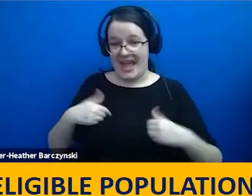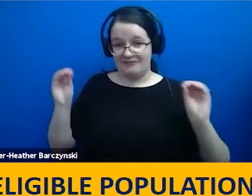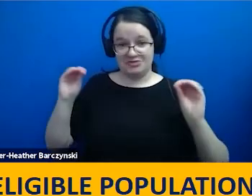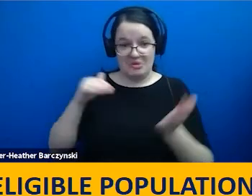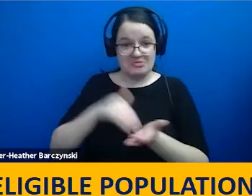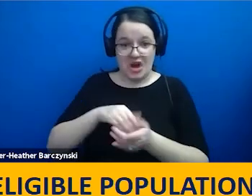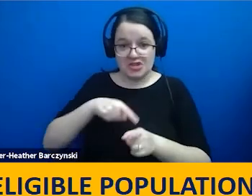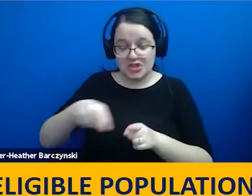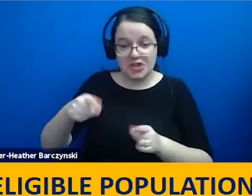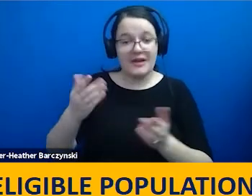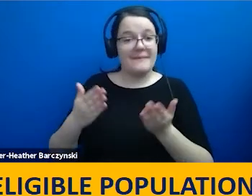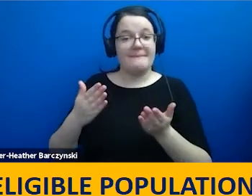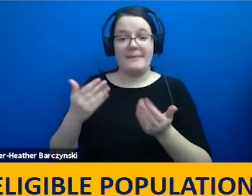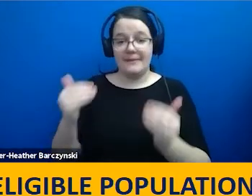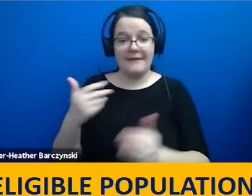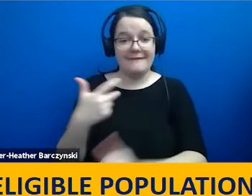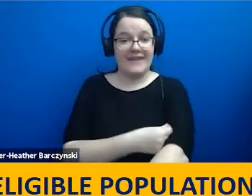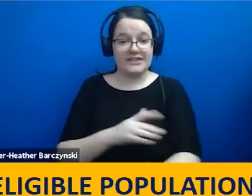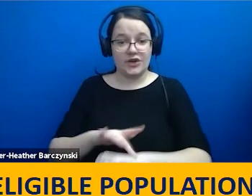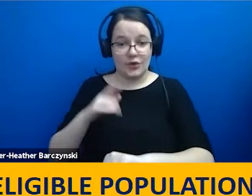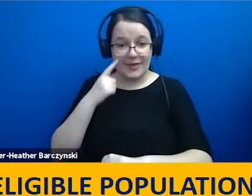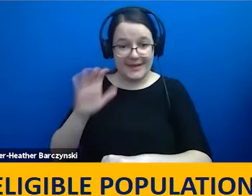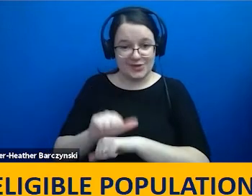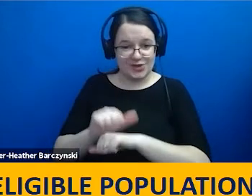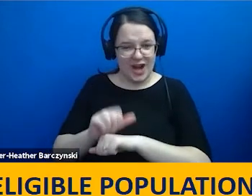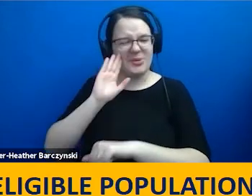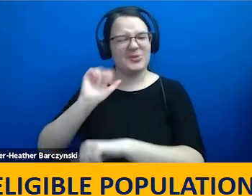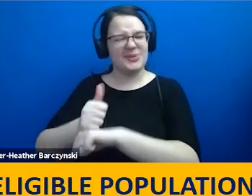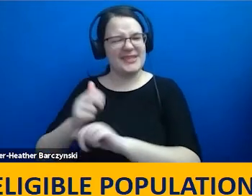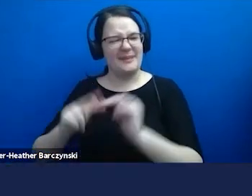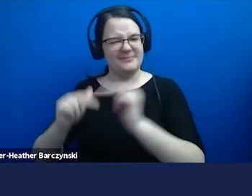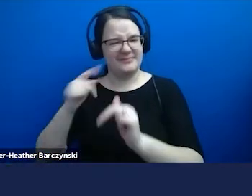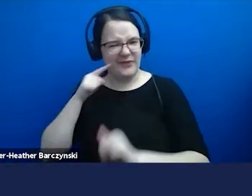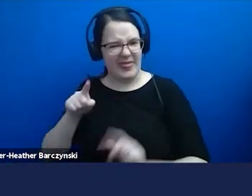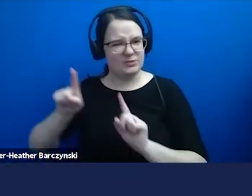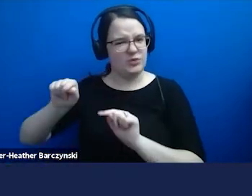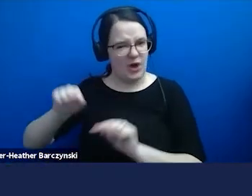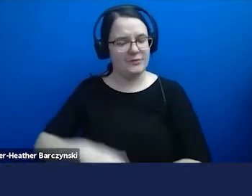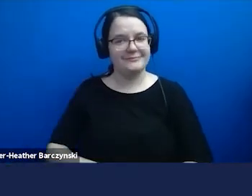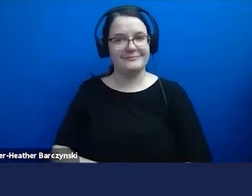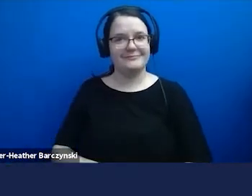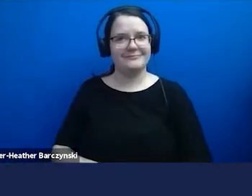being vaccinated early because of their job and if i could have the next slide i think i'm done